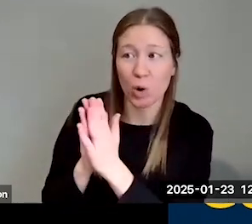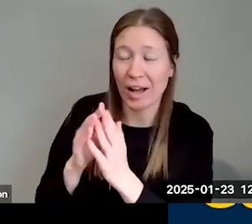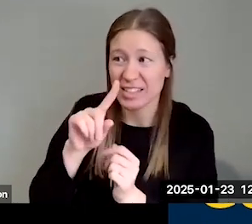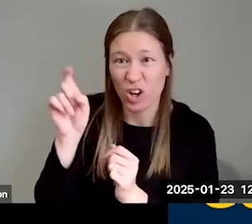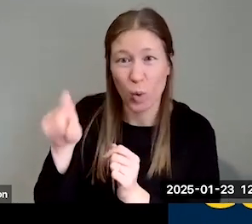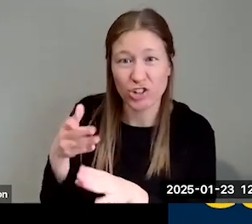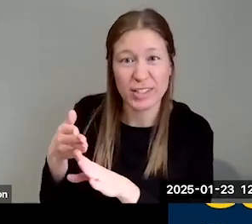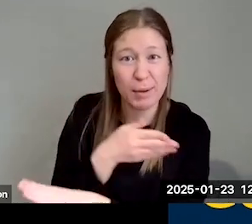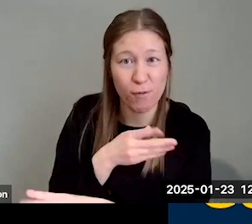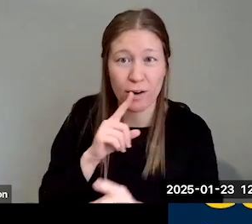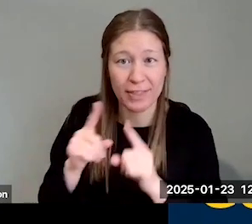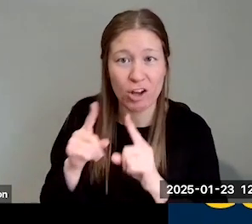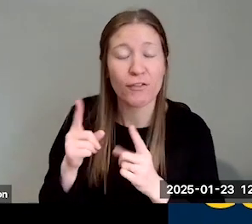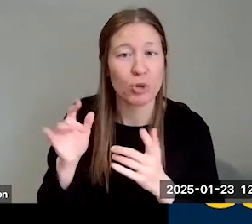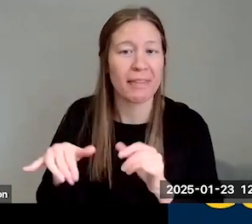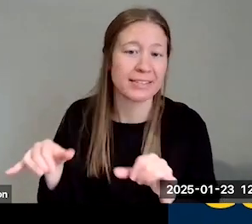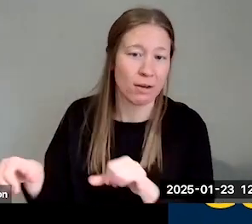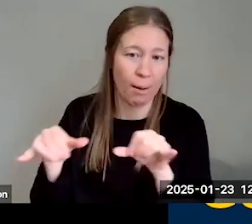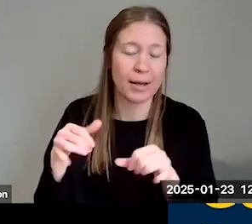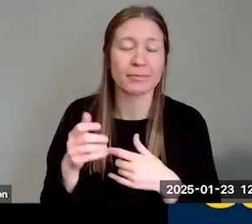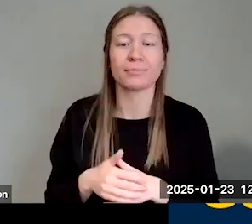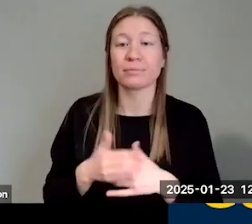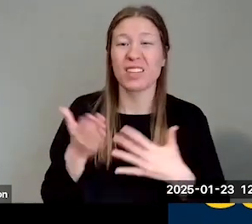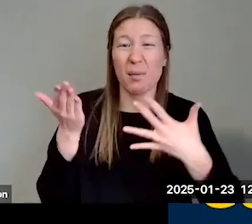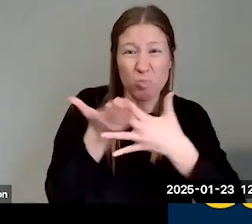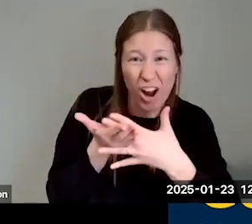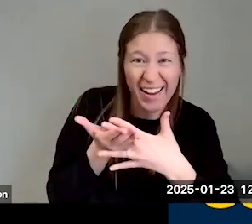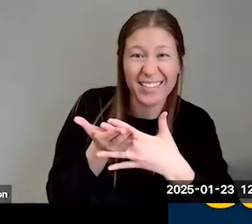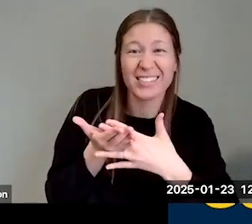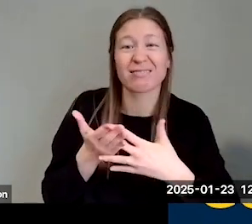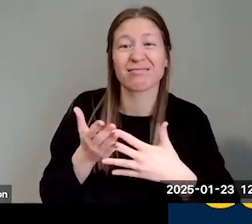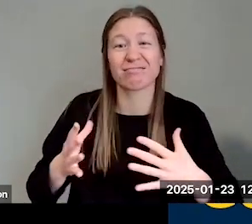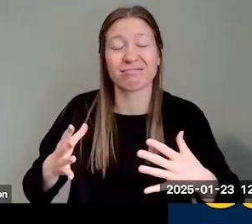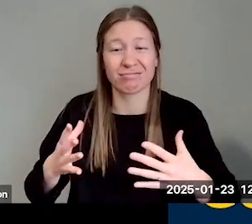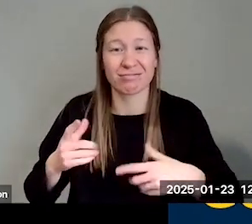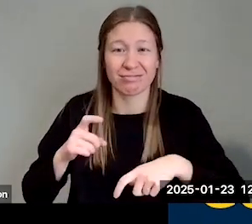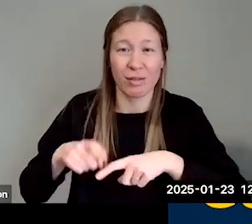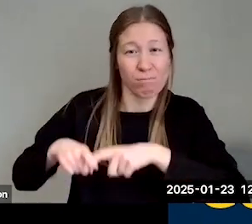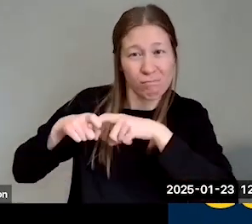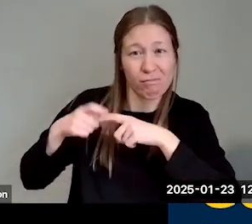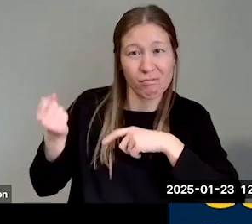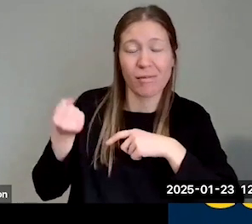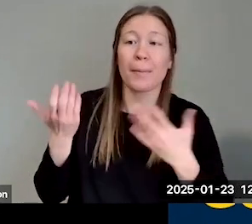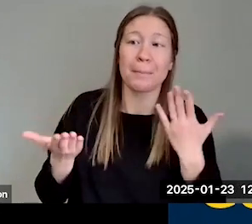Breaks, especially for those very long and arduous interview processes that might take a day,